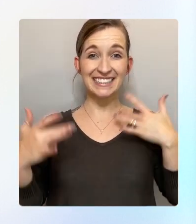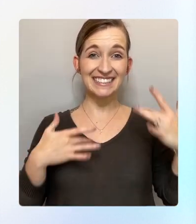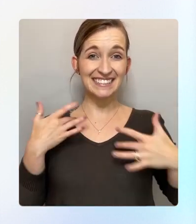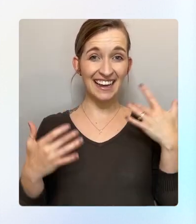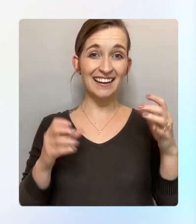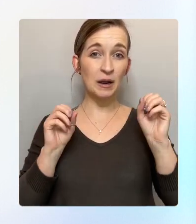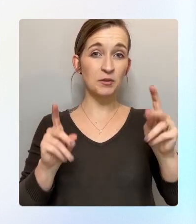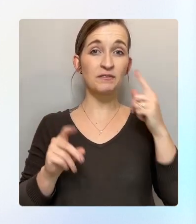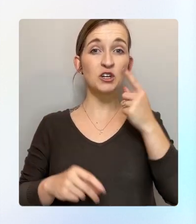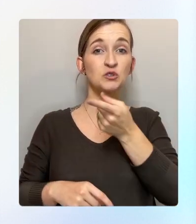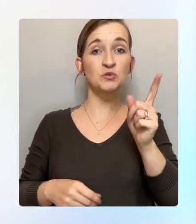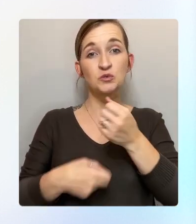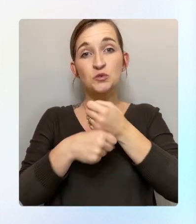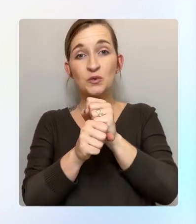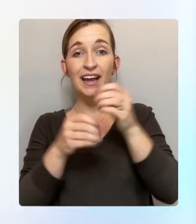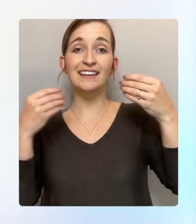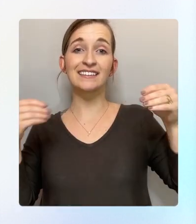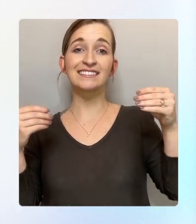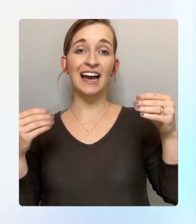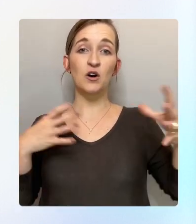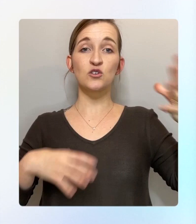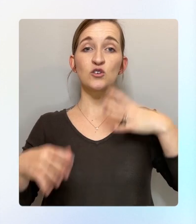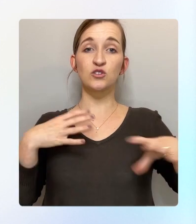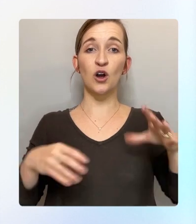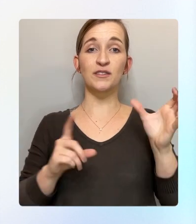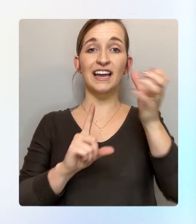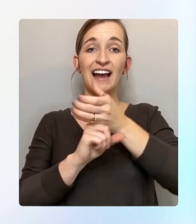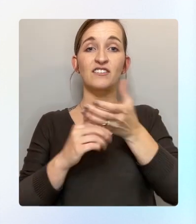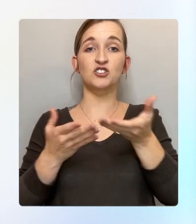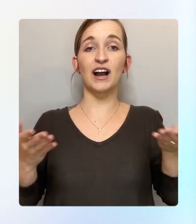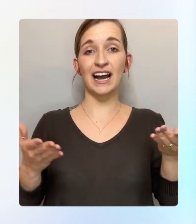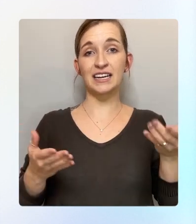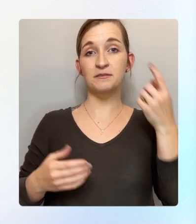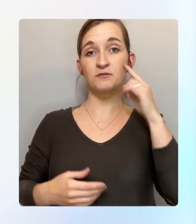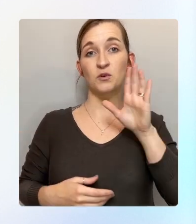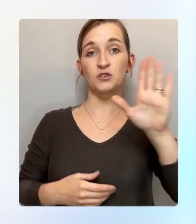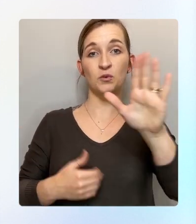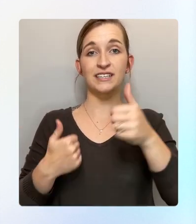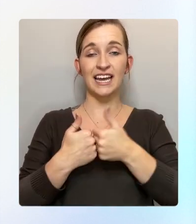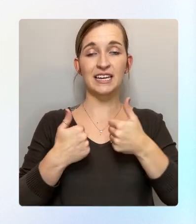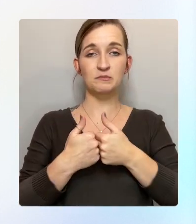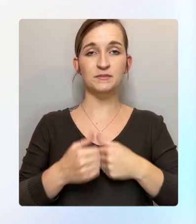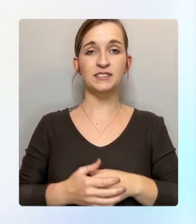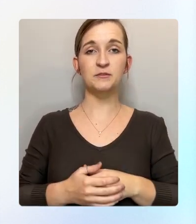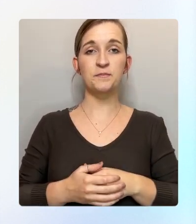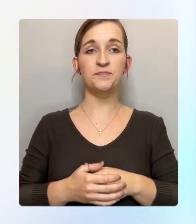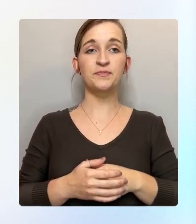Driving user engagement through developer posts, notifications, A/B testing, and avatars